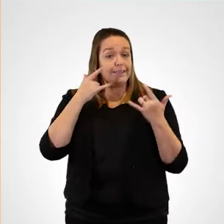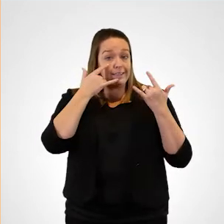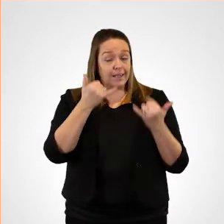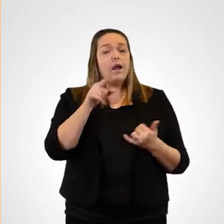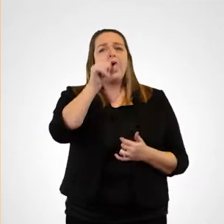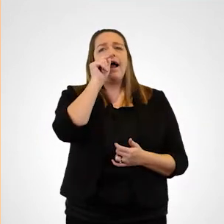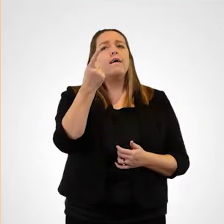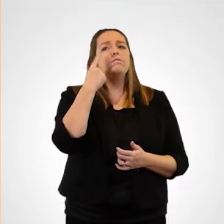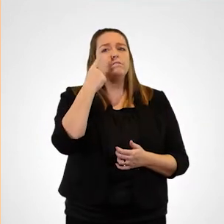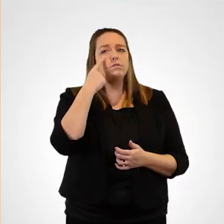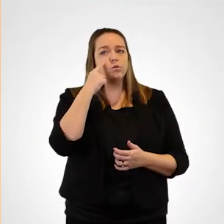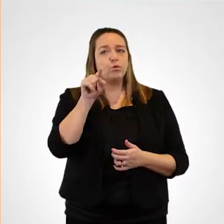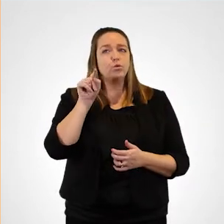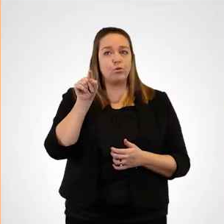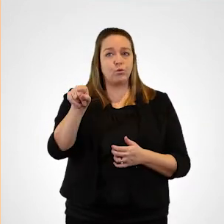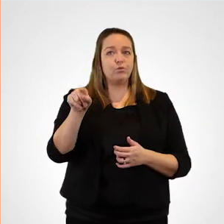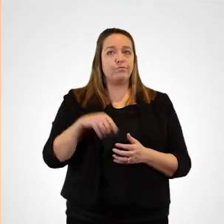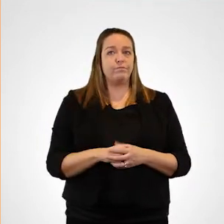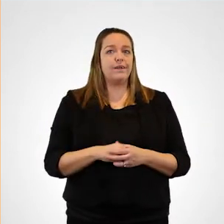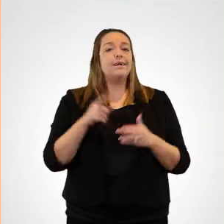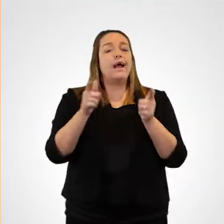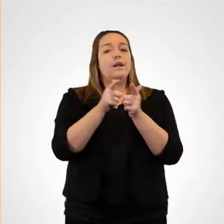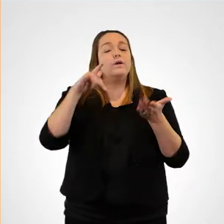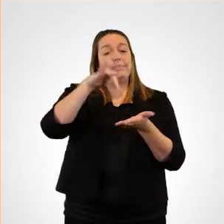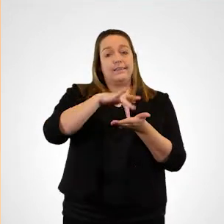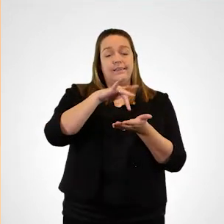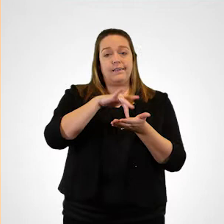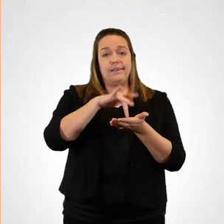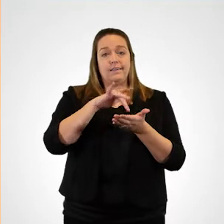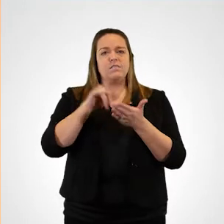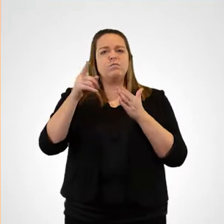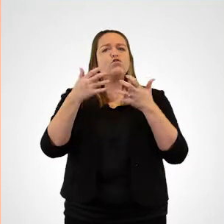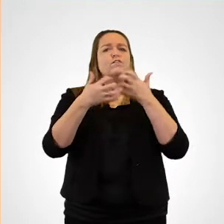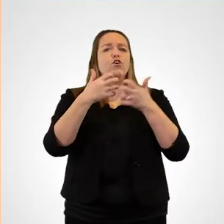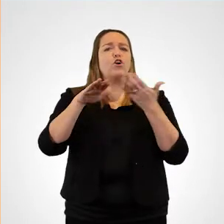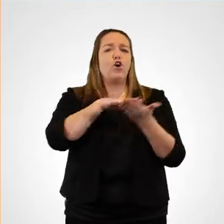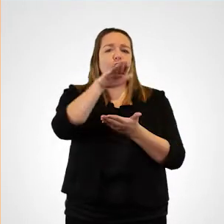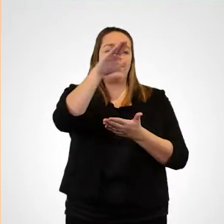go to the Deafness, Cognition and Language Centre site at University College London